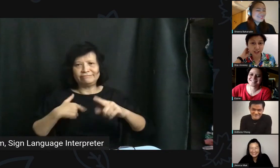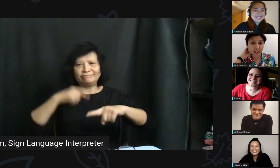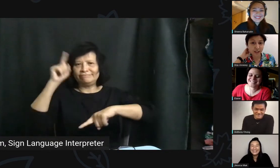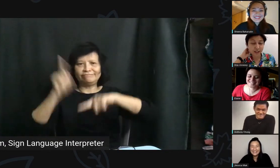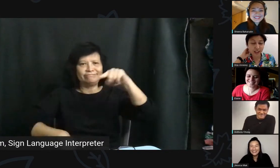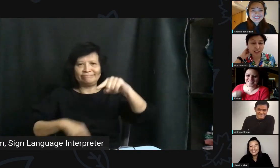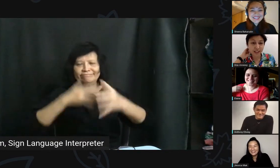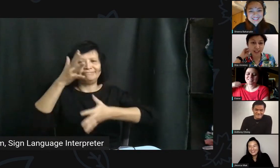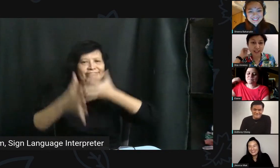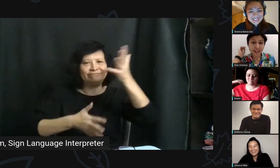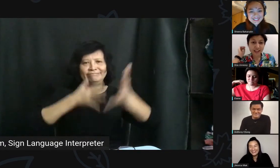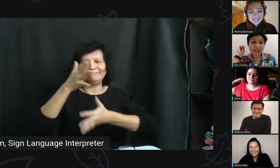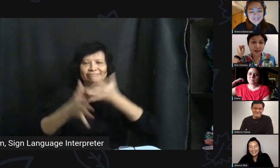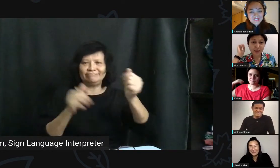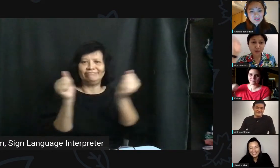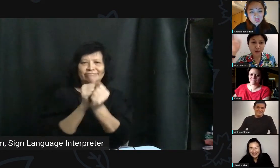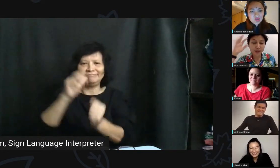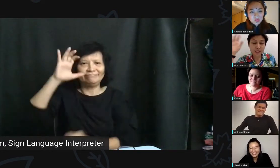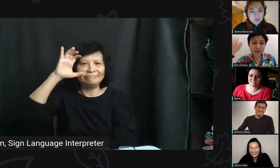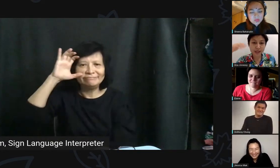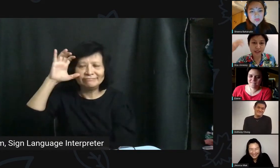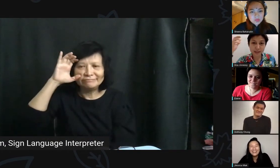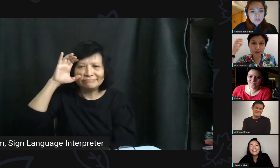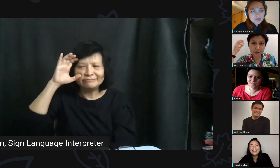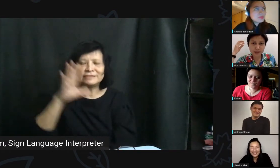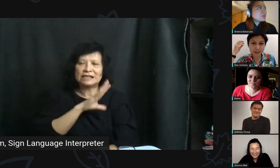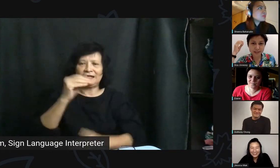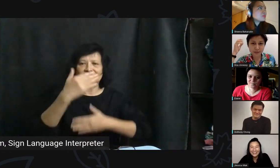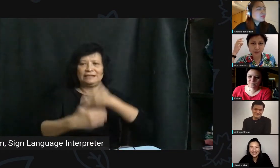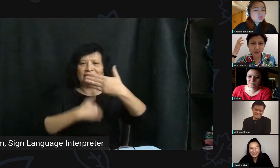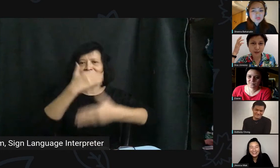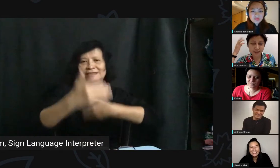and I think the process made it a little bit difficult